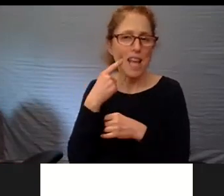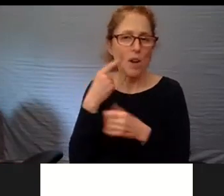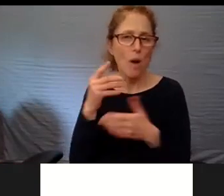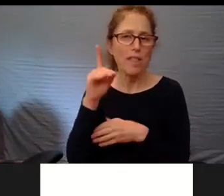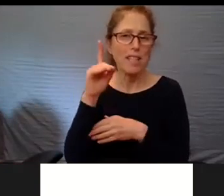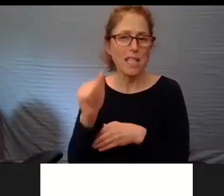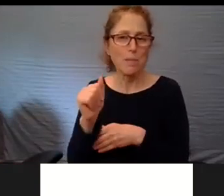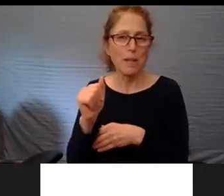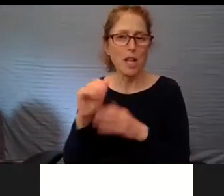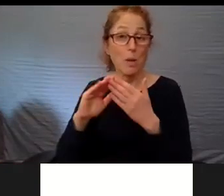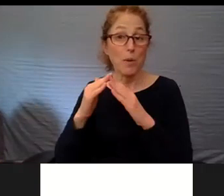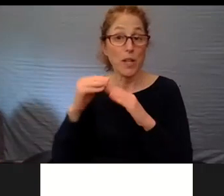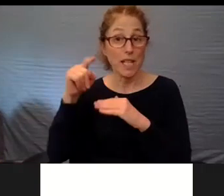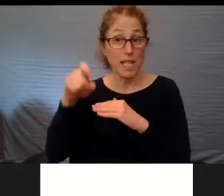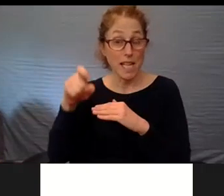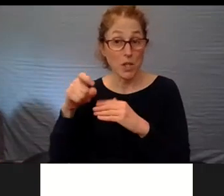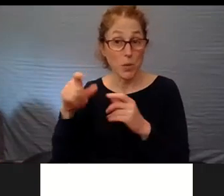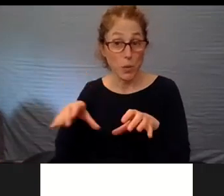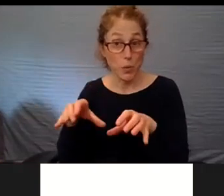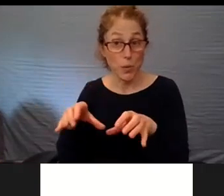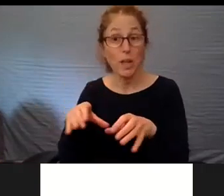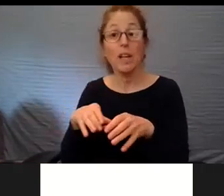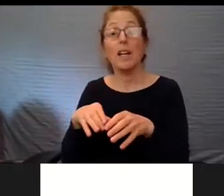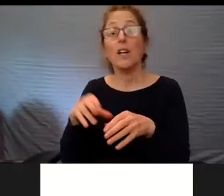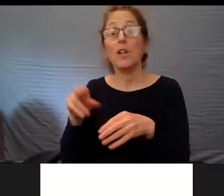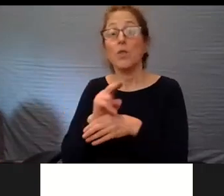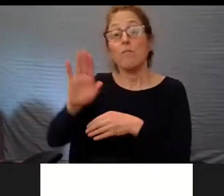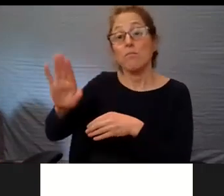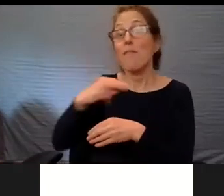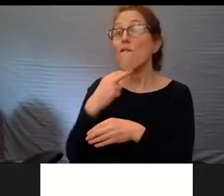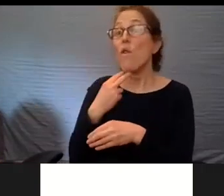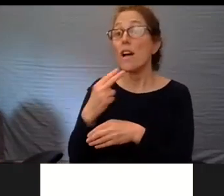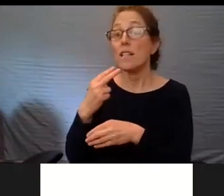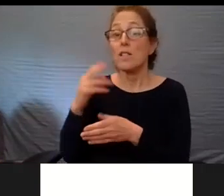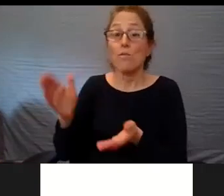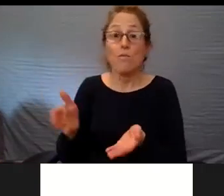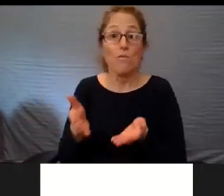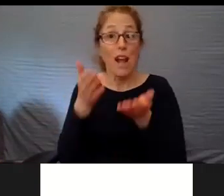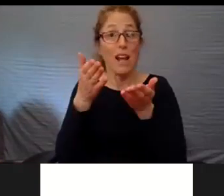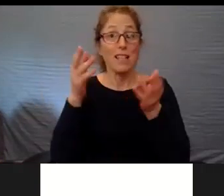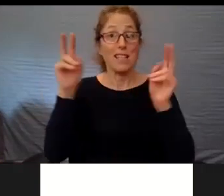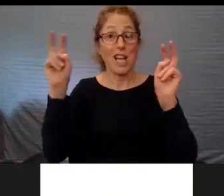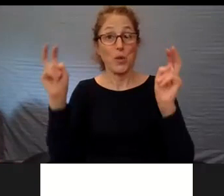needs to do is use their voice to raise some of these issues about how the protocols are